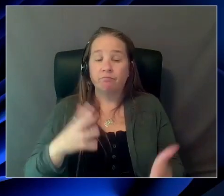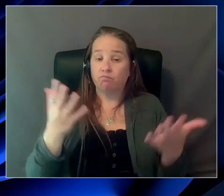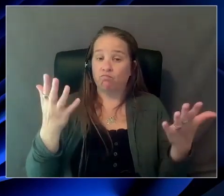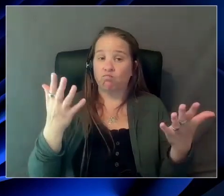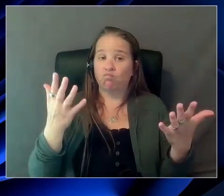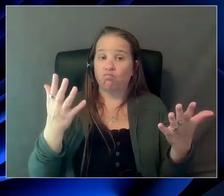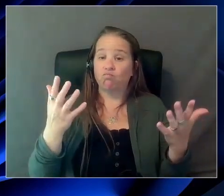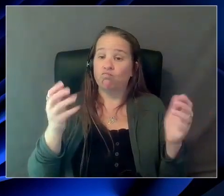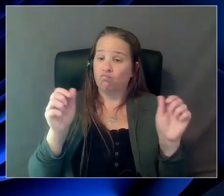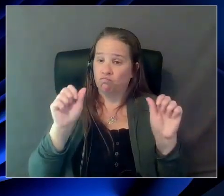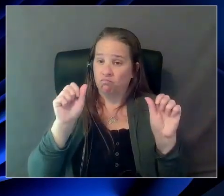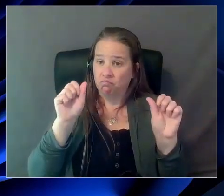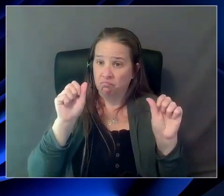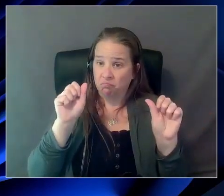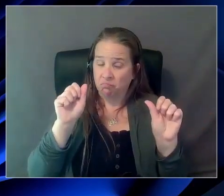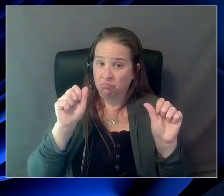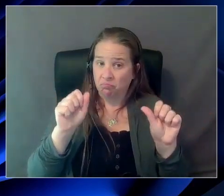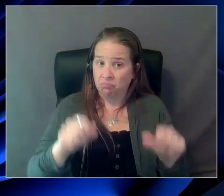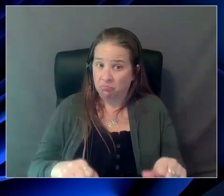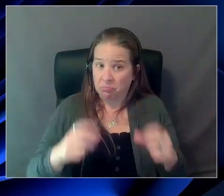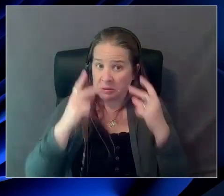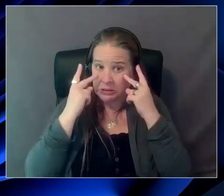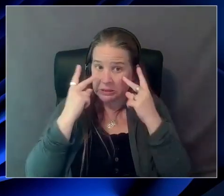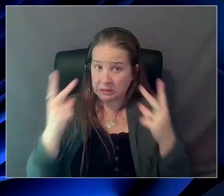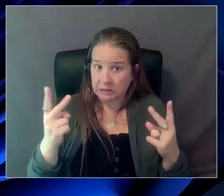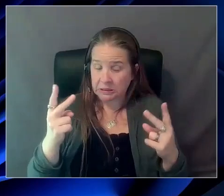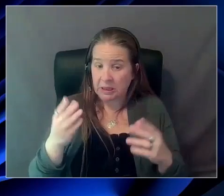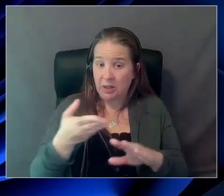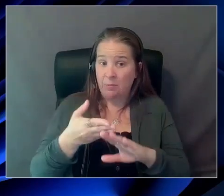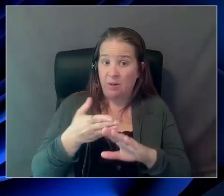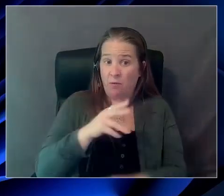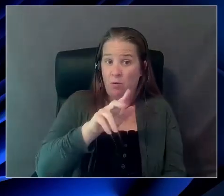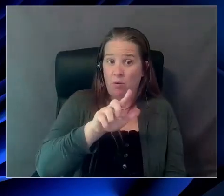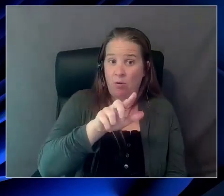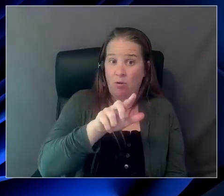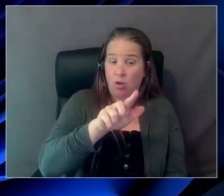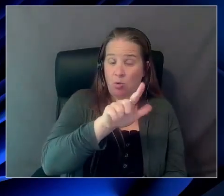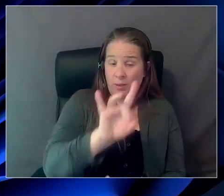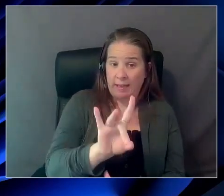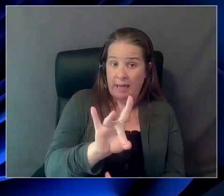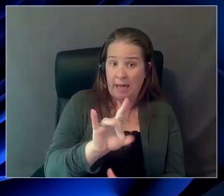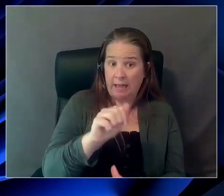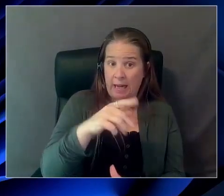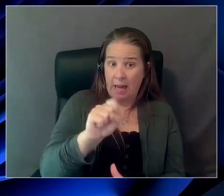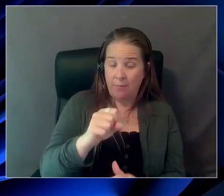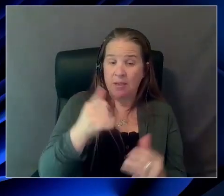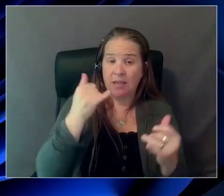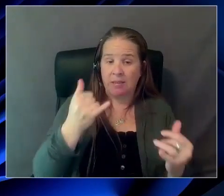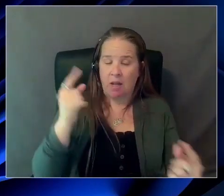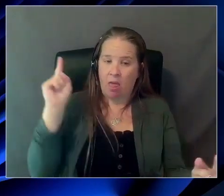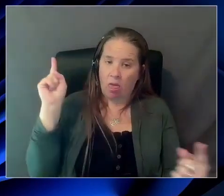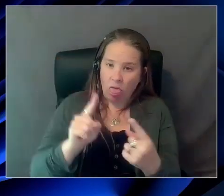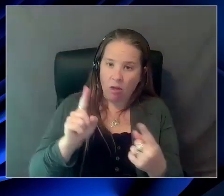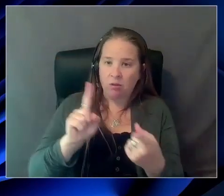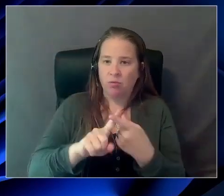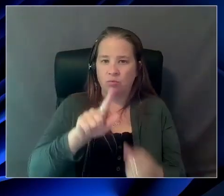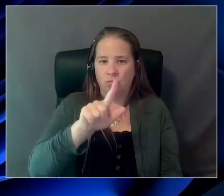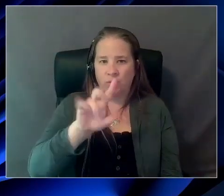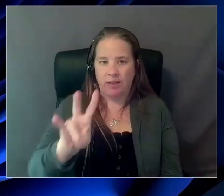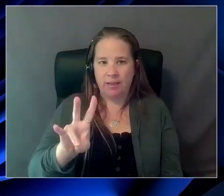You can hear that I instead of having 28 apps and now have 27 apps, I'm going to tab over to the